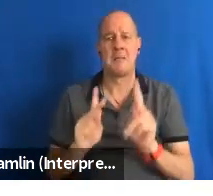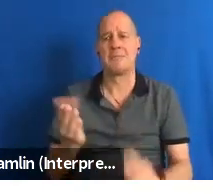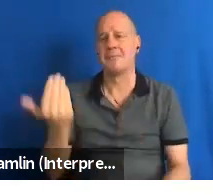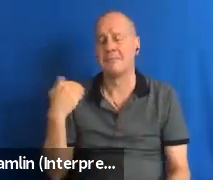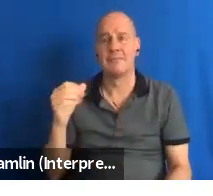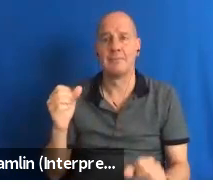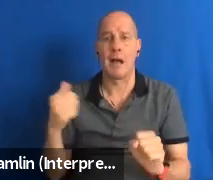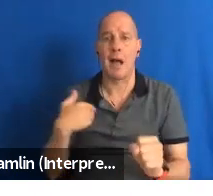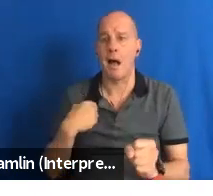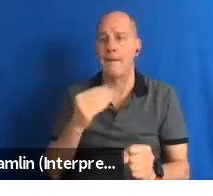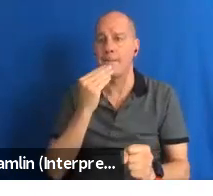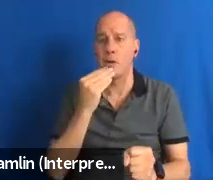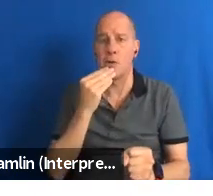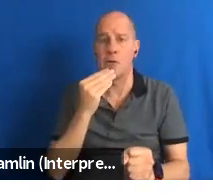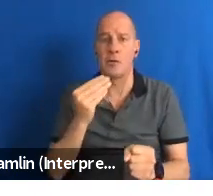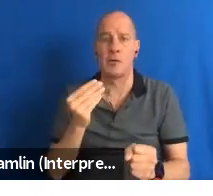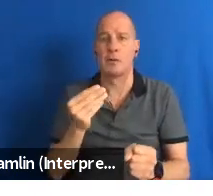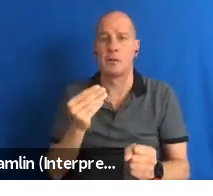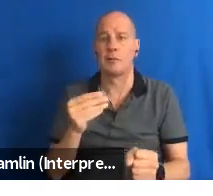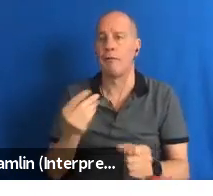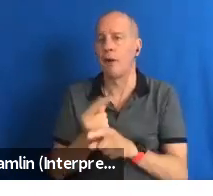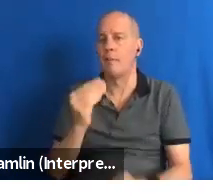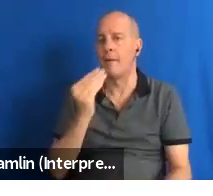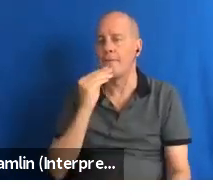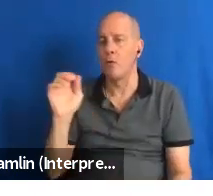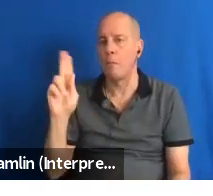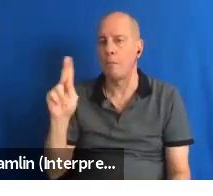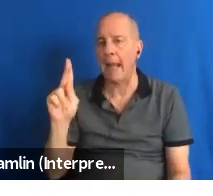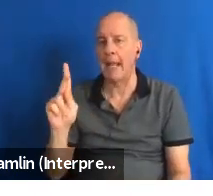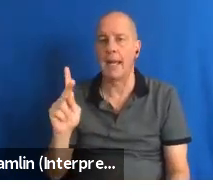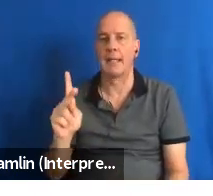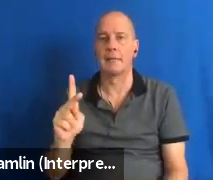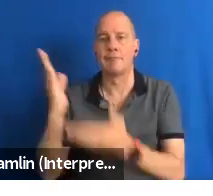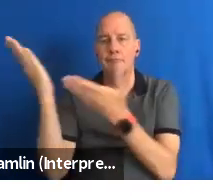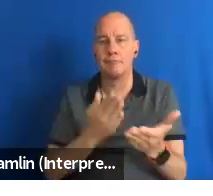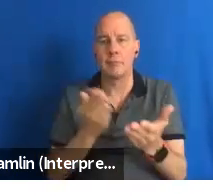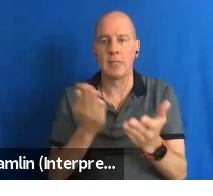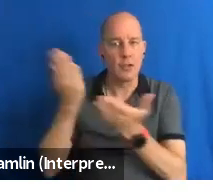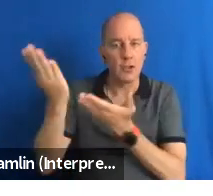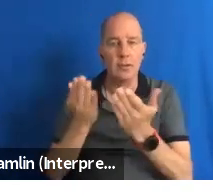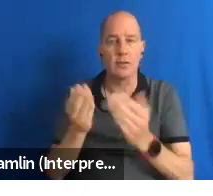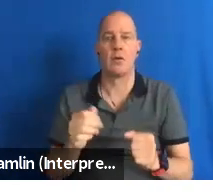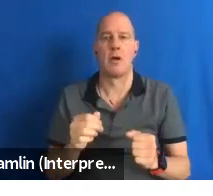from whether it be a food bank, from food delivery services, from a number of different sources,